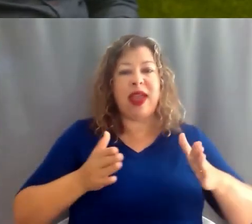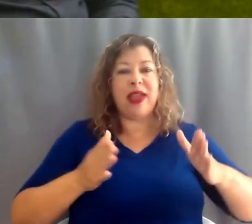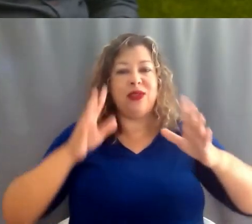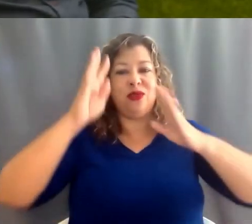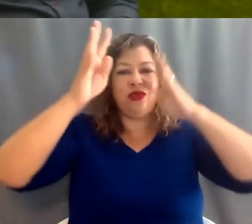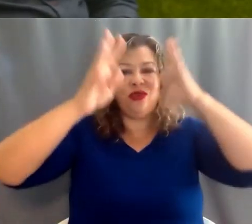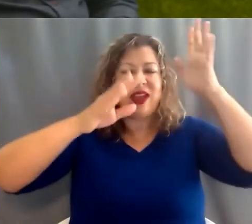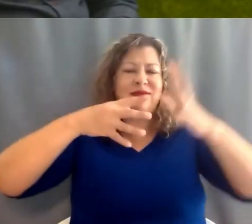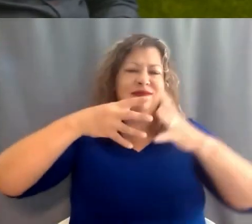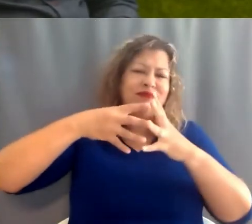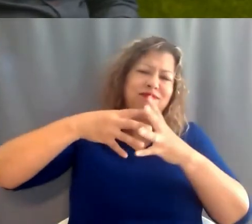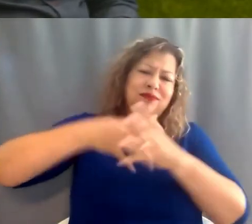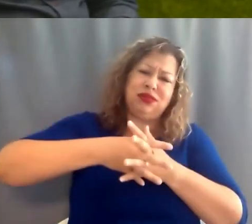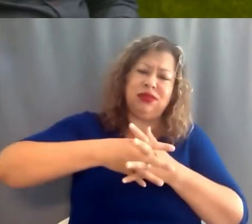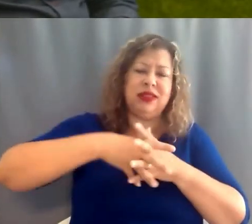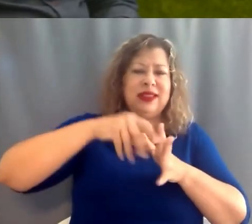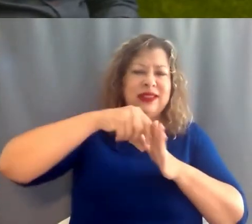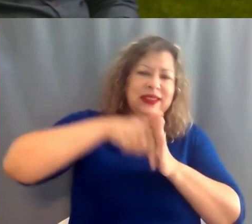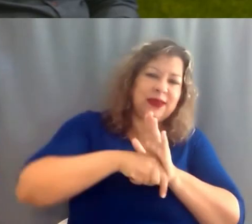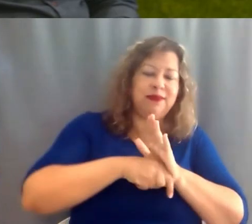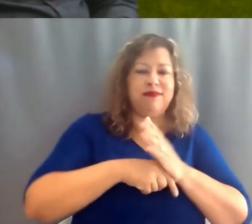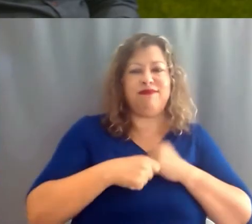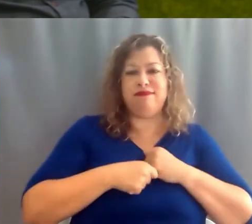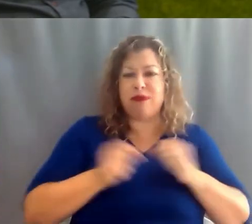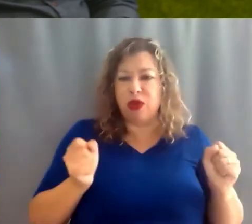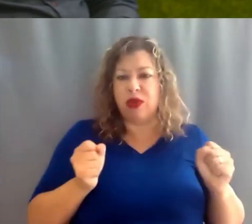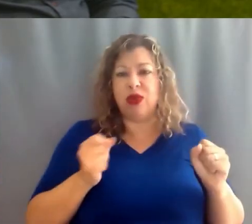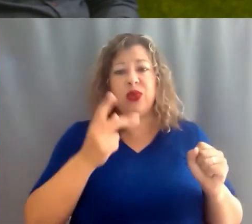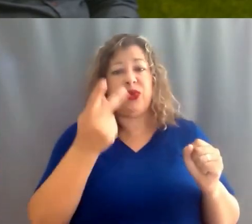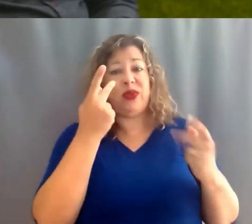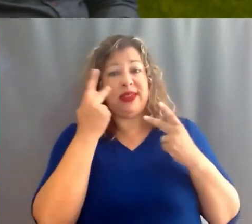Because you guys see this and admire it first, as opposed to judging first.